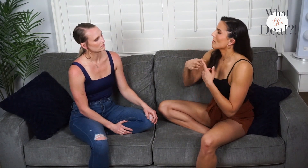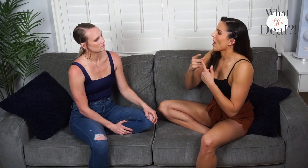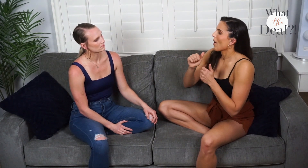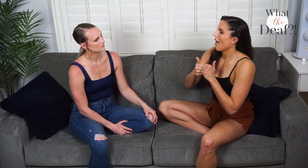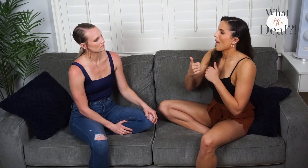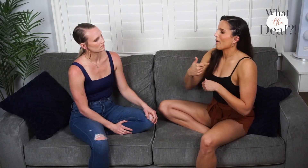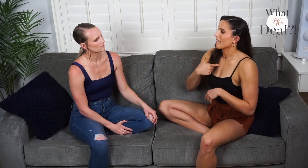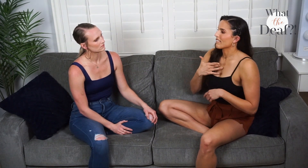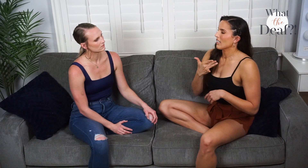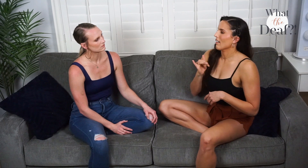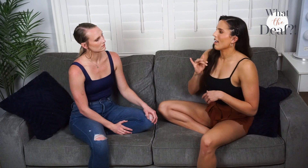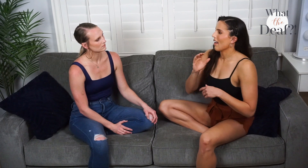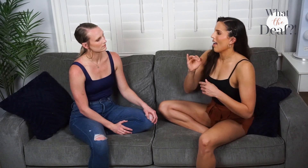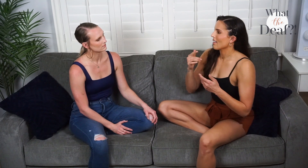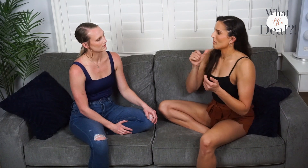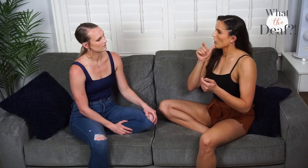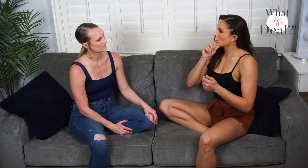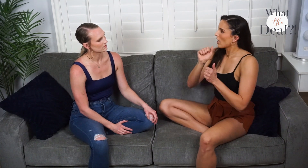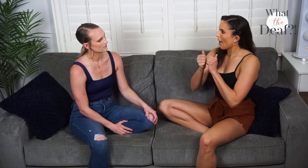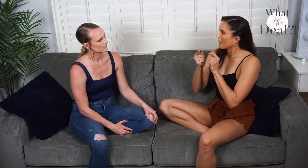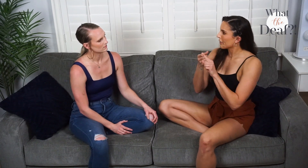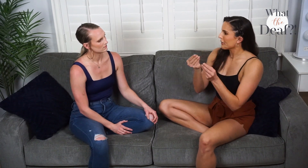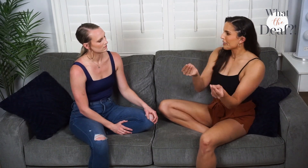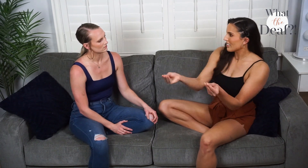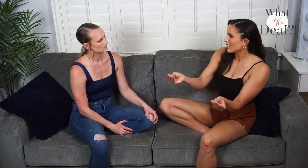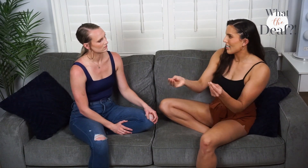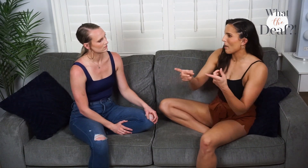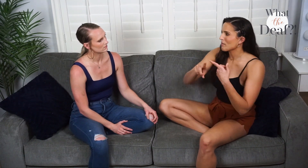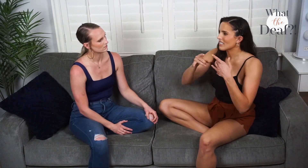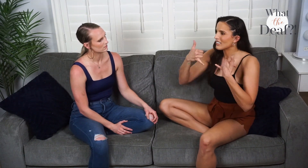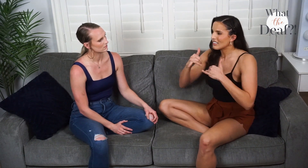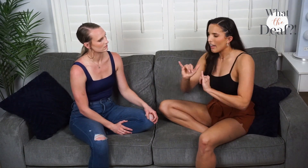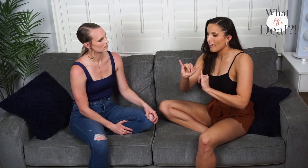where we talked about how I feel like I'm not really sure how to facilitate conversation